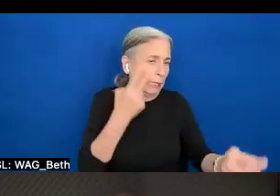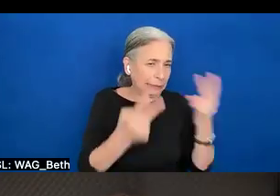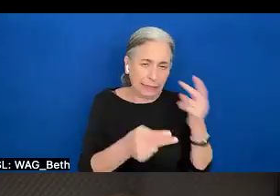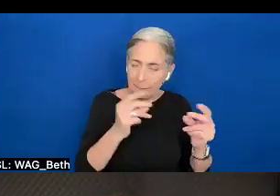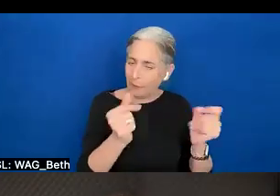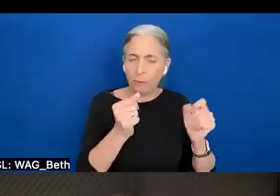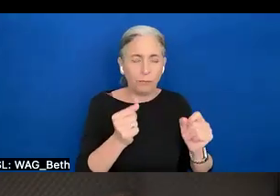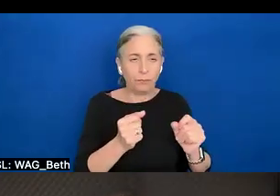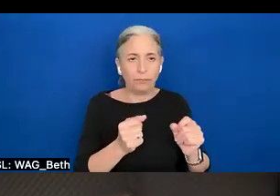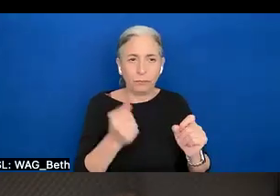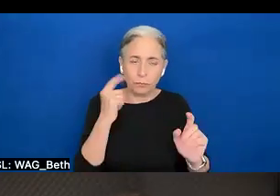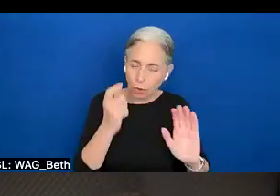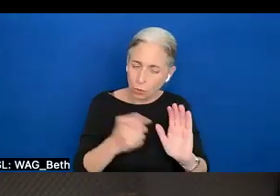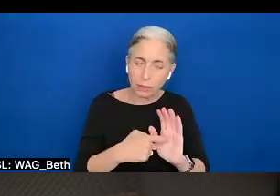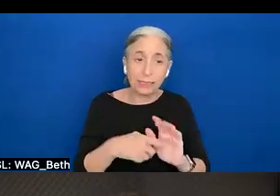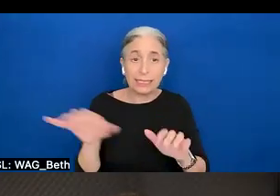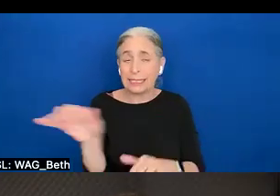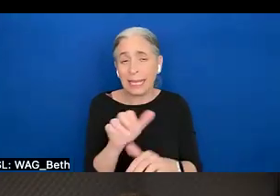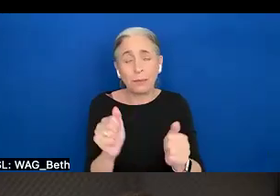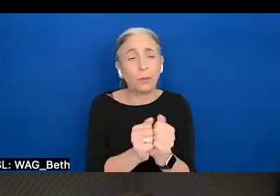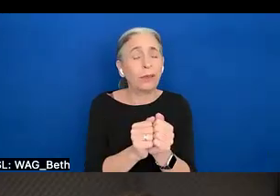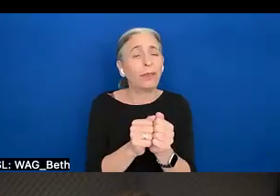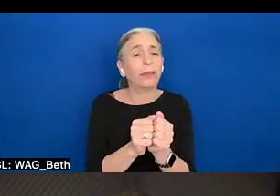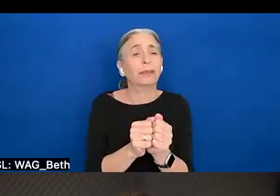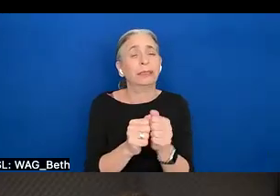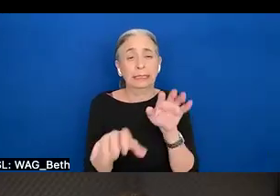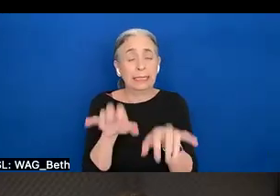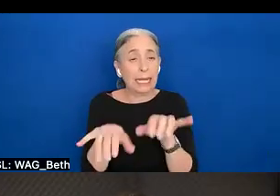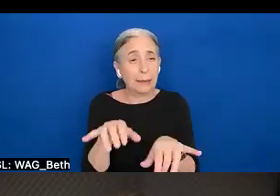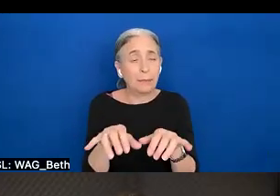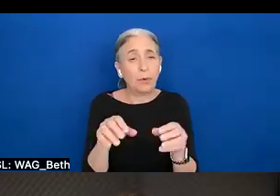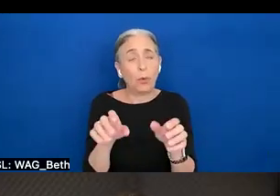The same is for text and for typography.